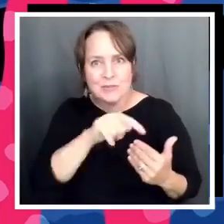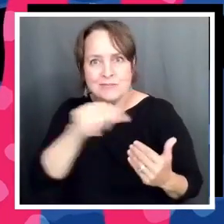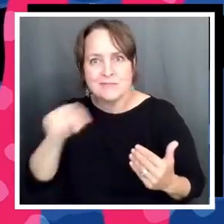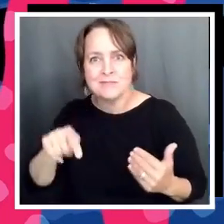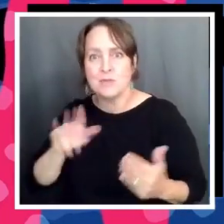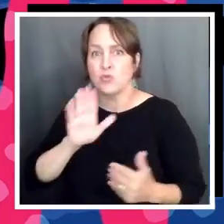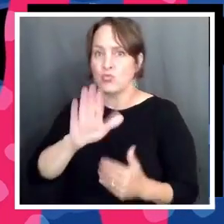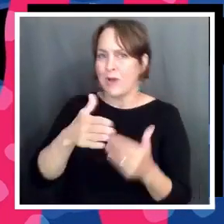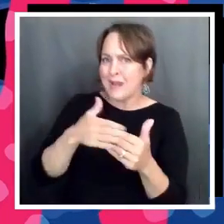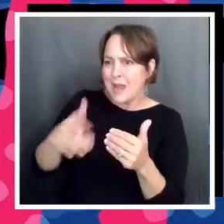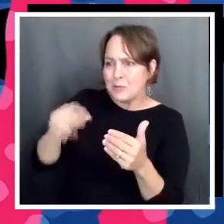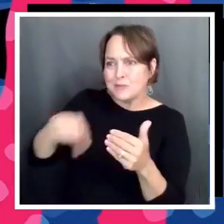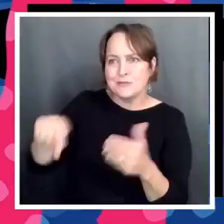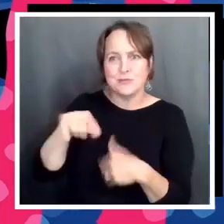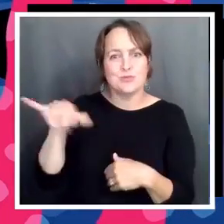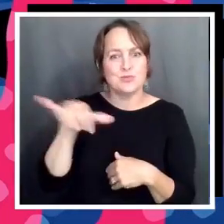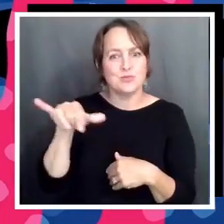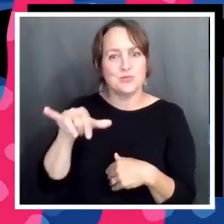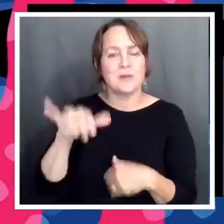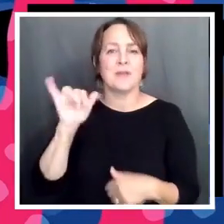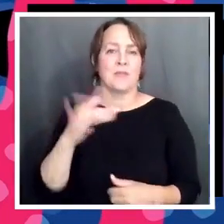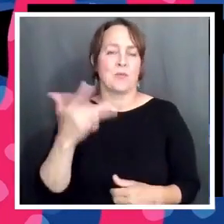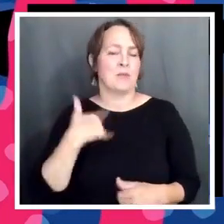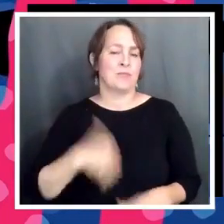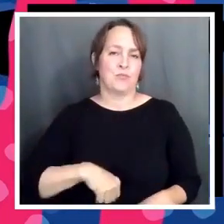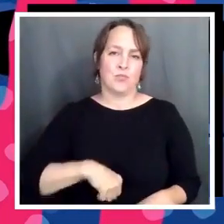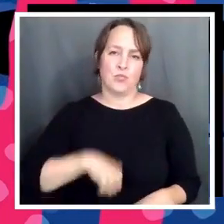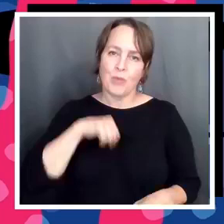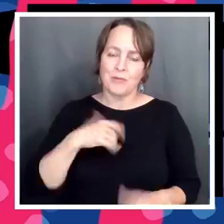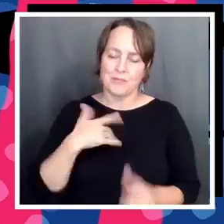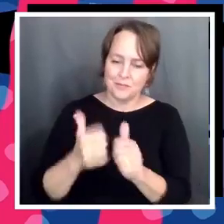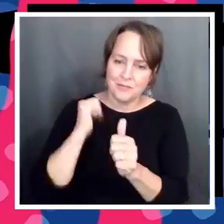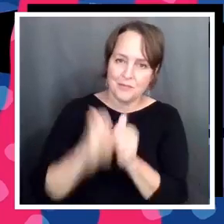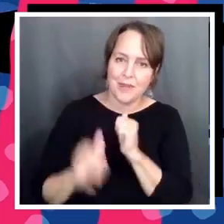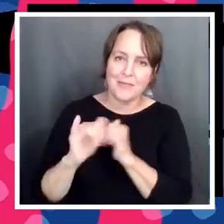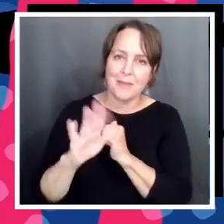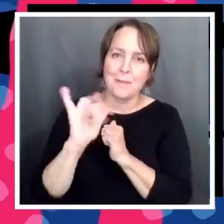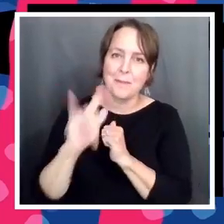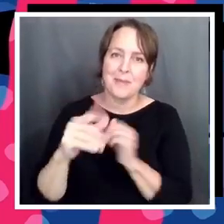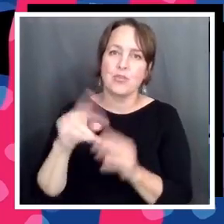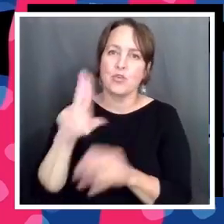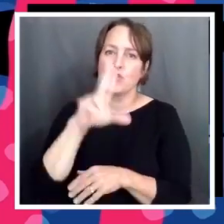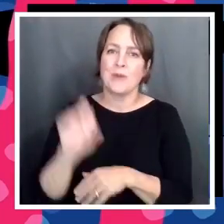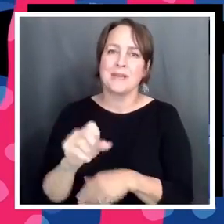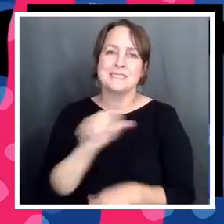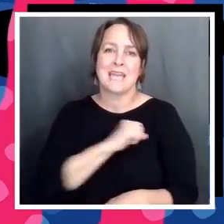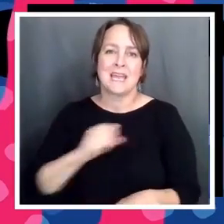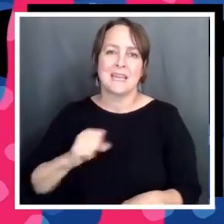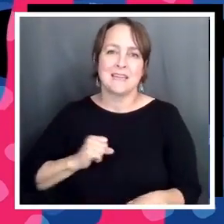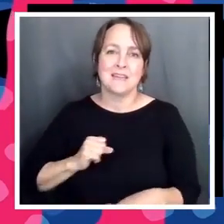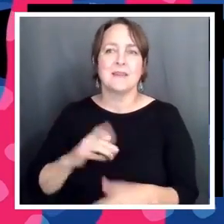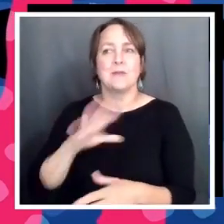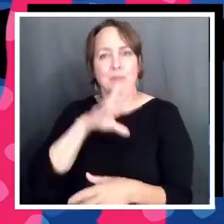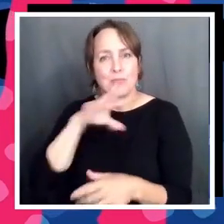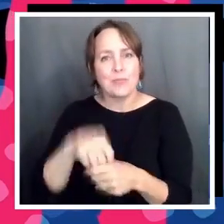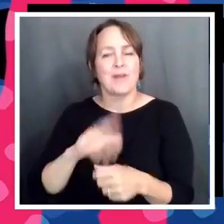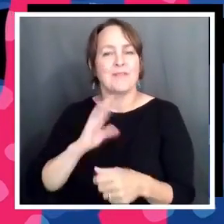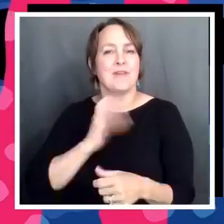AS A PASTOR, THESE ARE PEOPLE I KNOW. THESE ARE MY NEIGHBORS AND YOUR